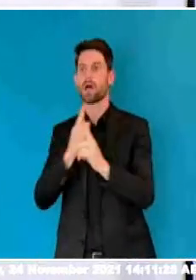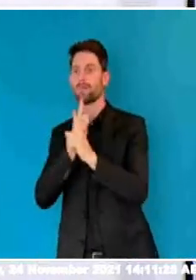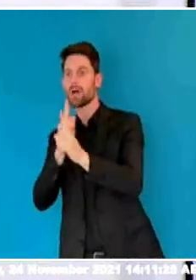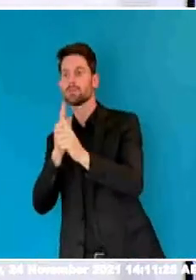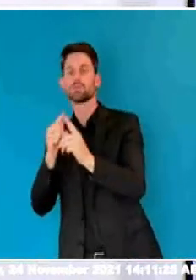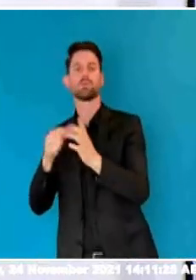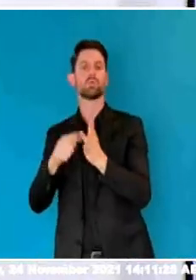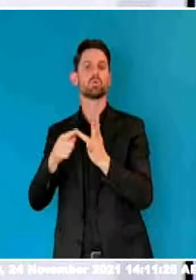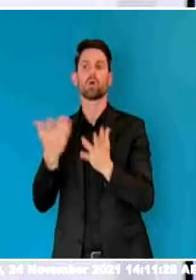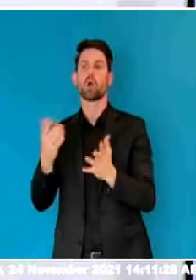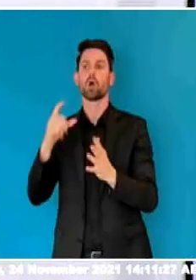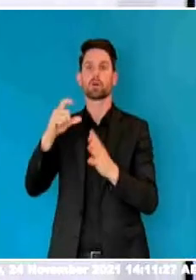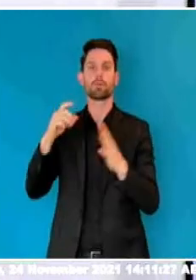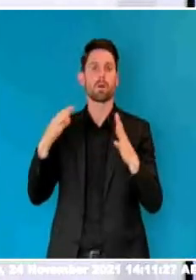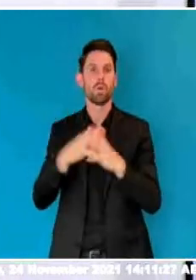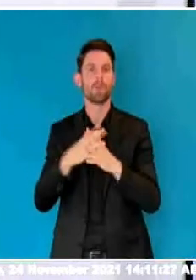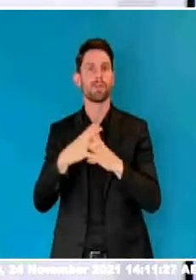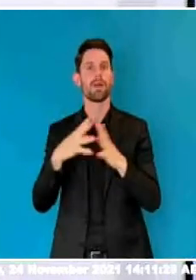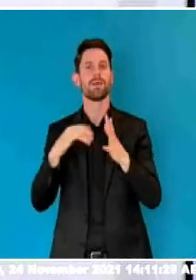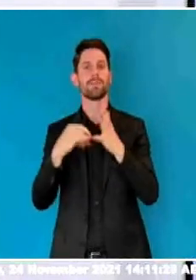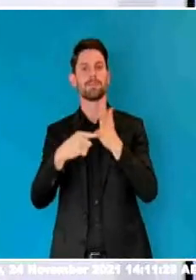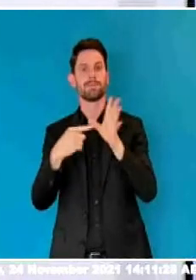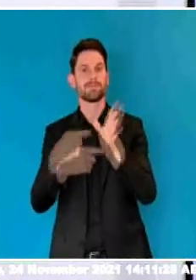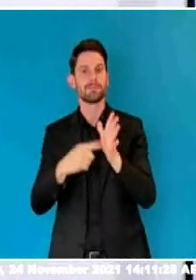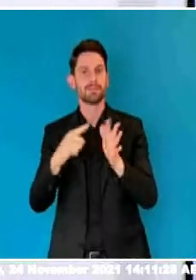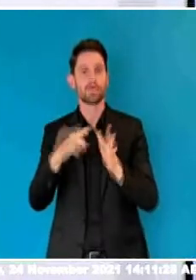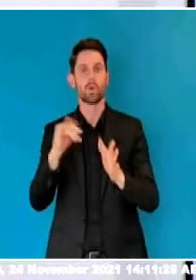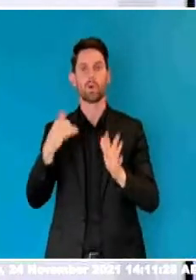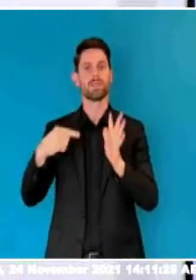State and Territory regulators.